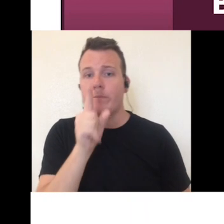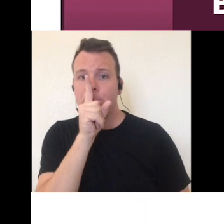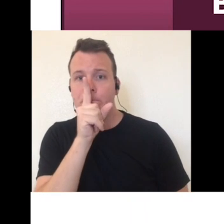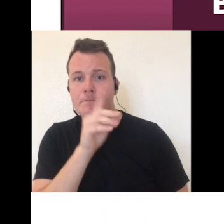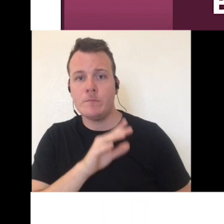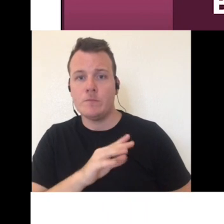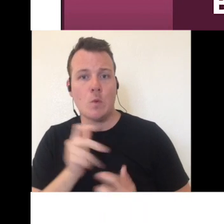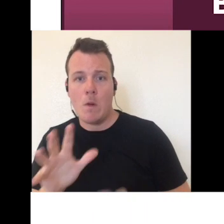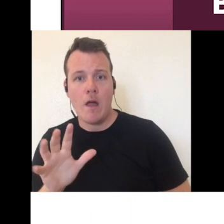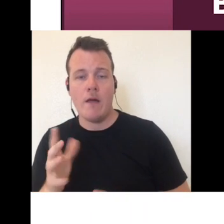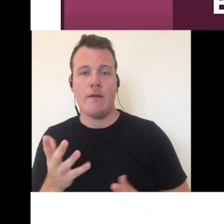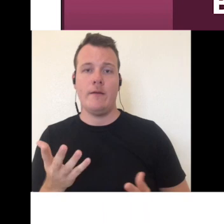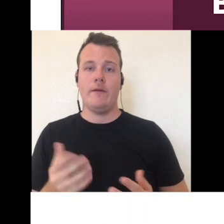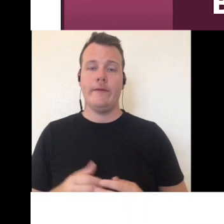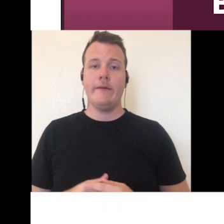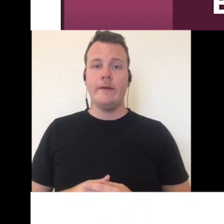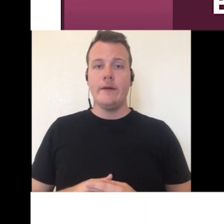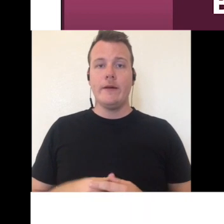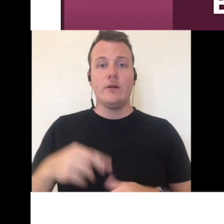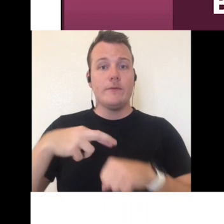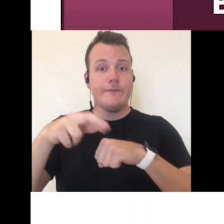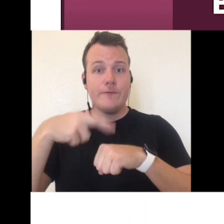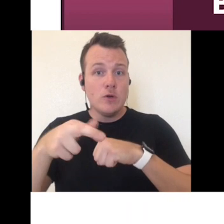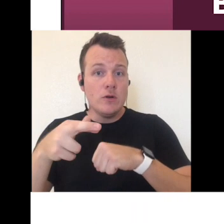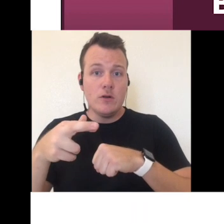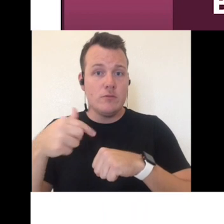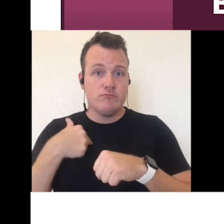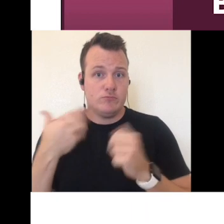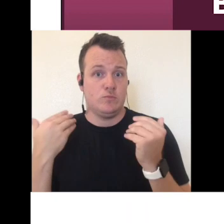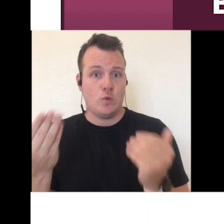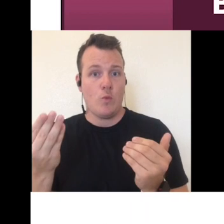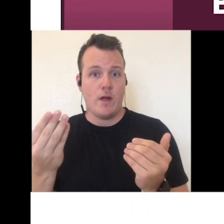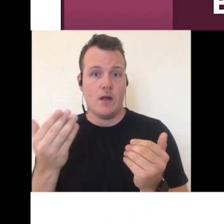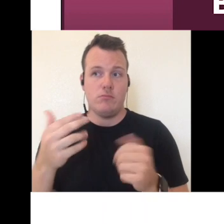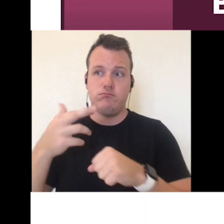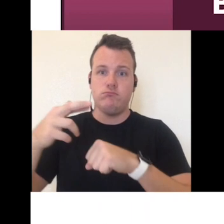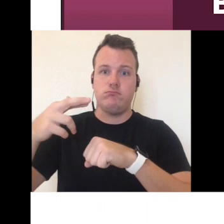Am I going to use a buying group. Am I not gonna use a buying group? Referral